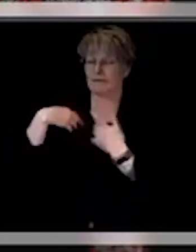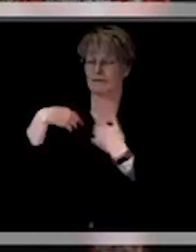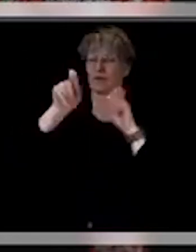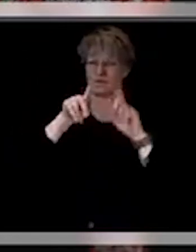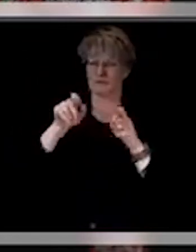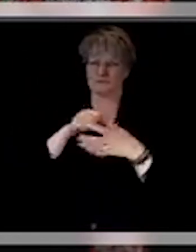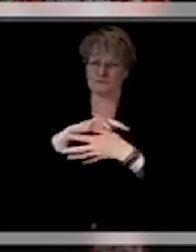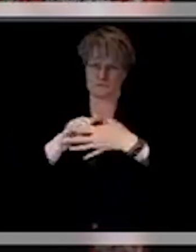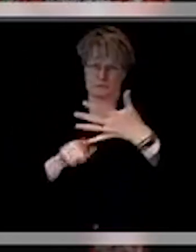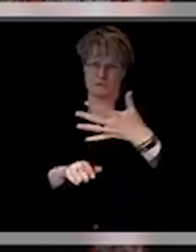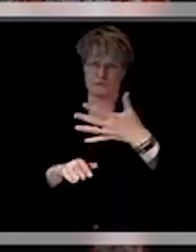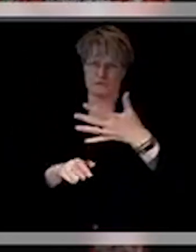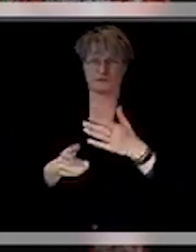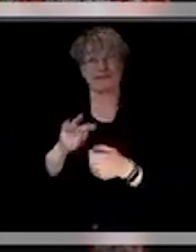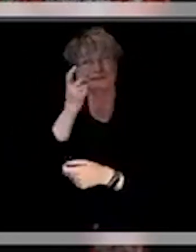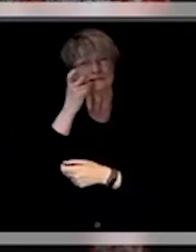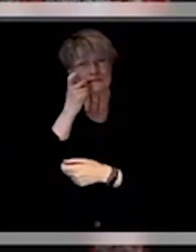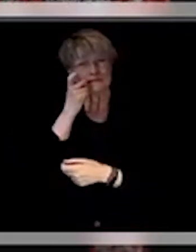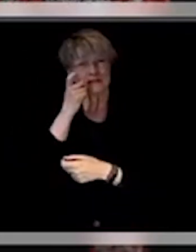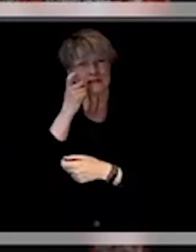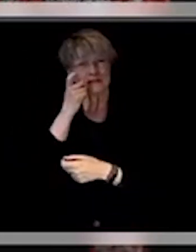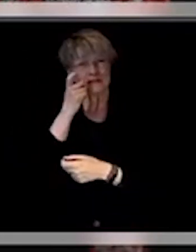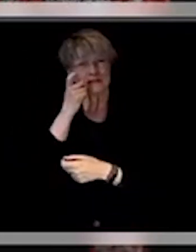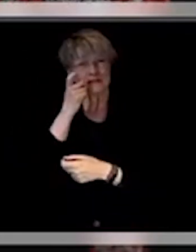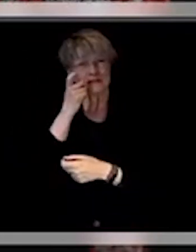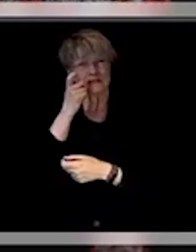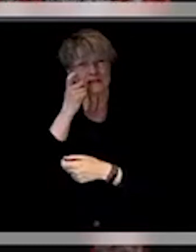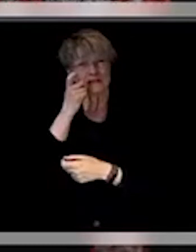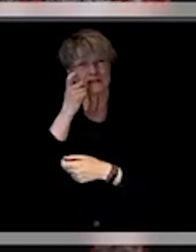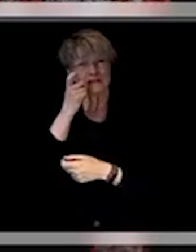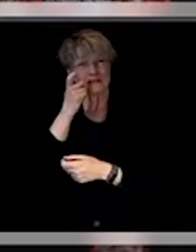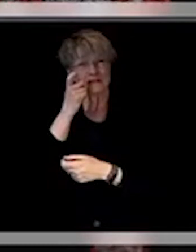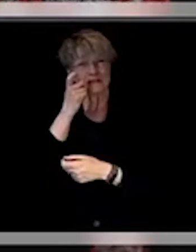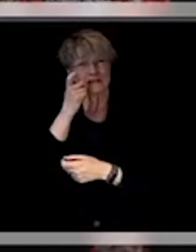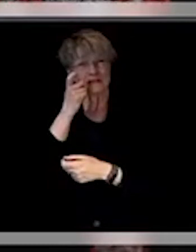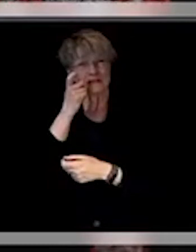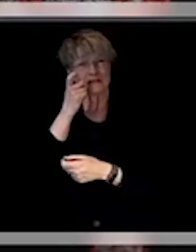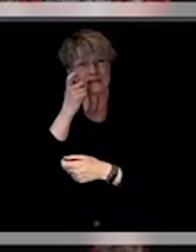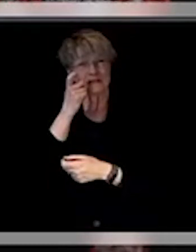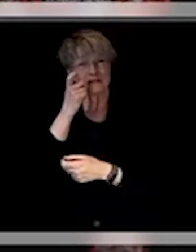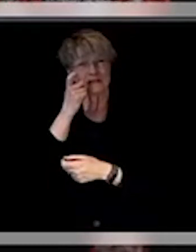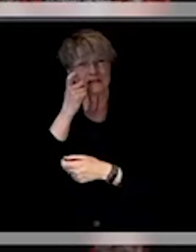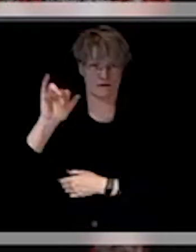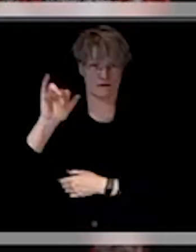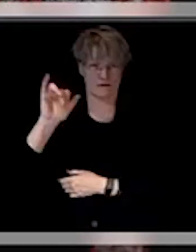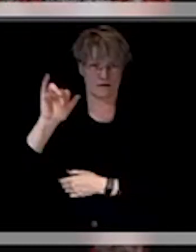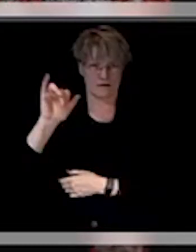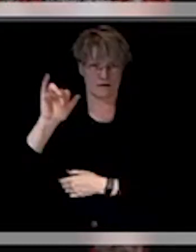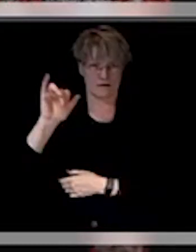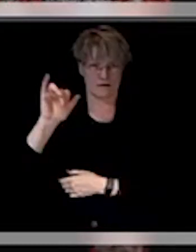guys expecting that will lead to an even bigger increase in cases? Obviously, gatherings and